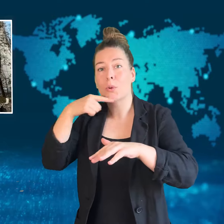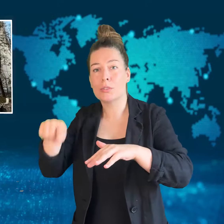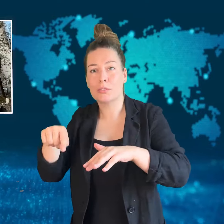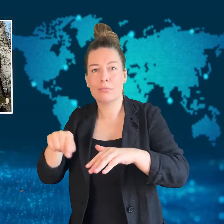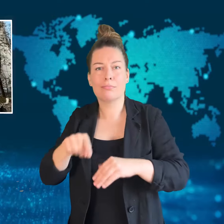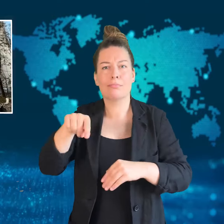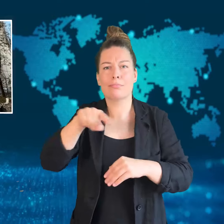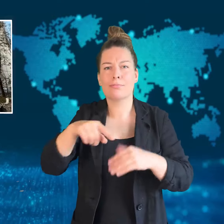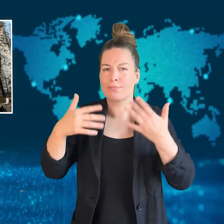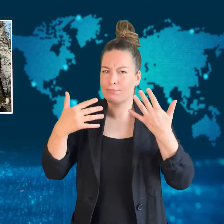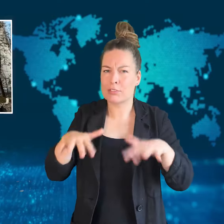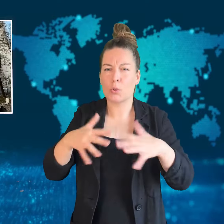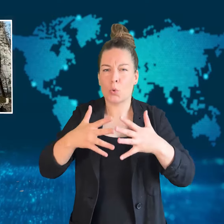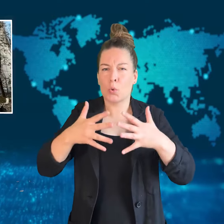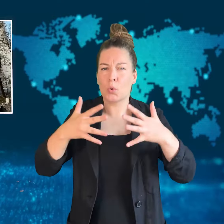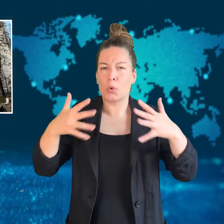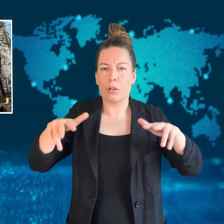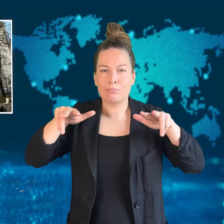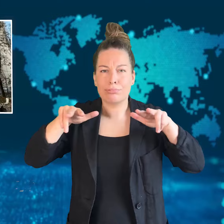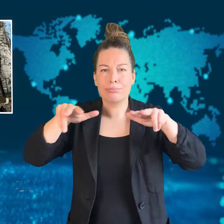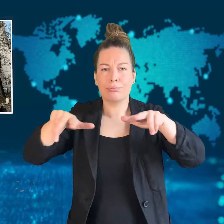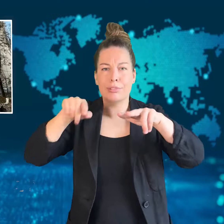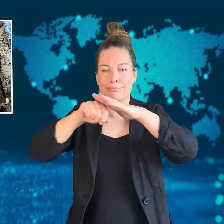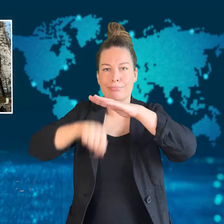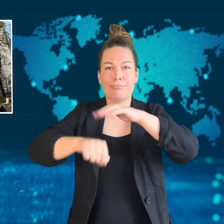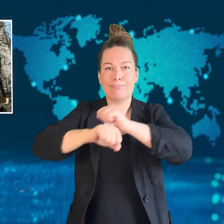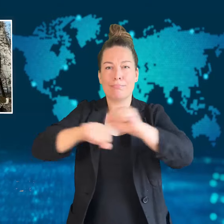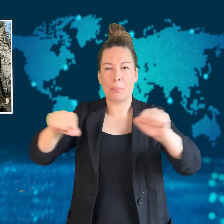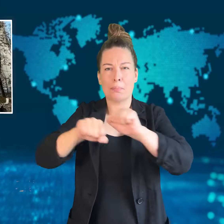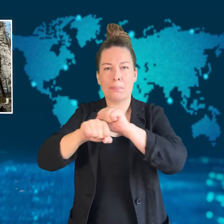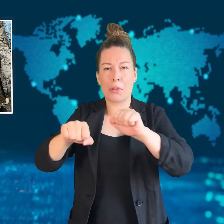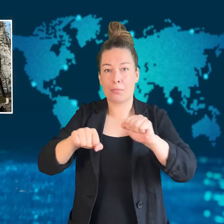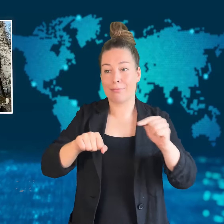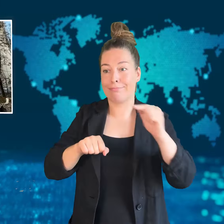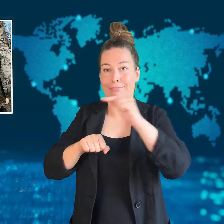the weekend, before Russia's attack on Kharkiv.